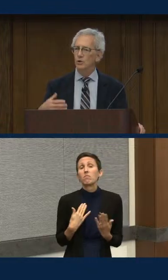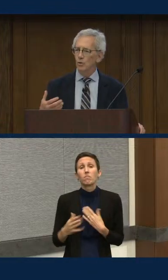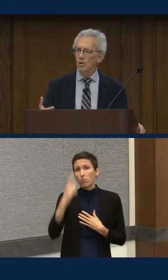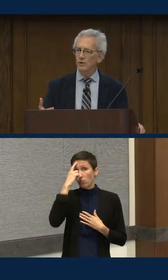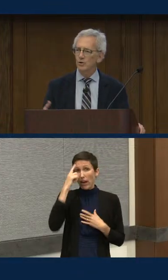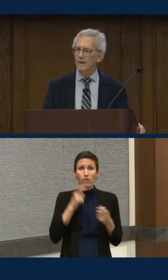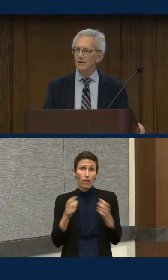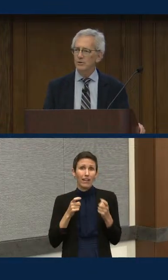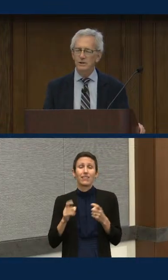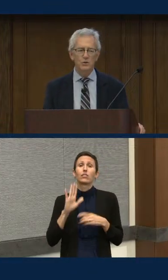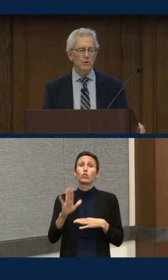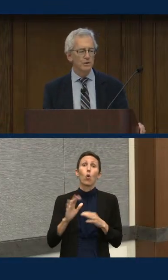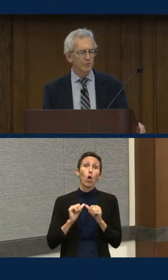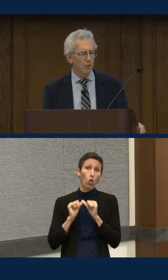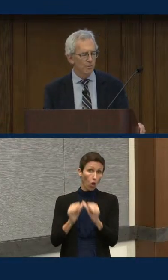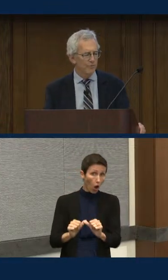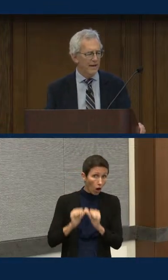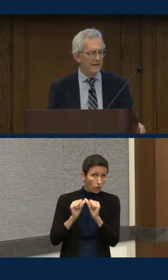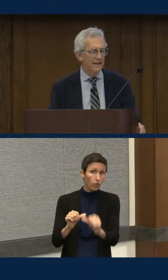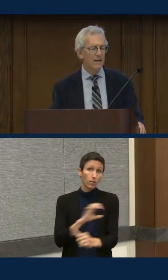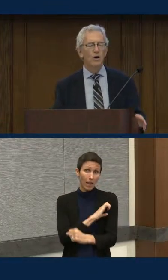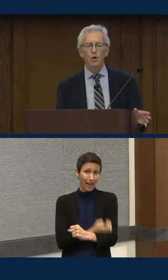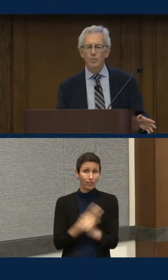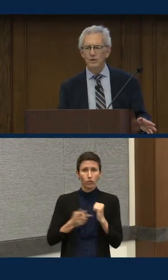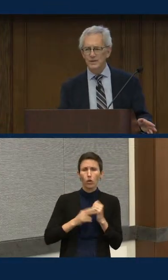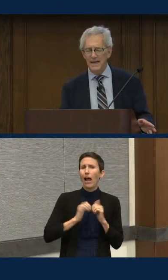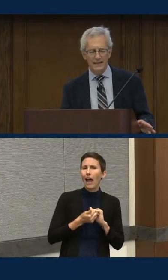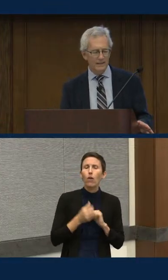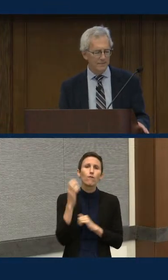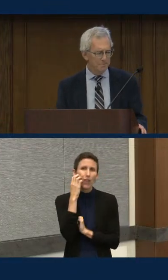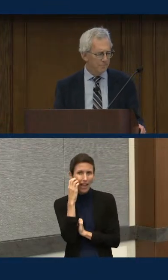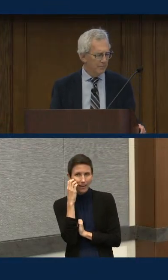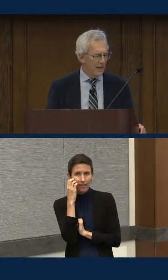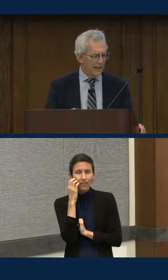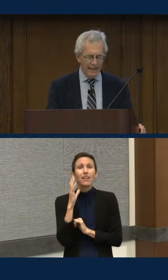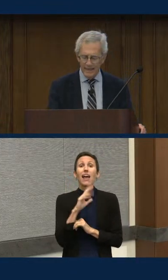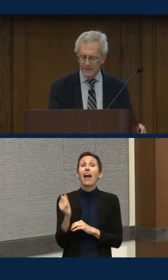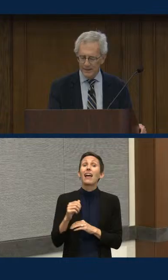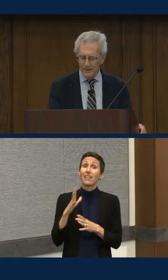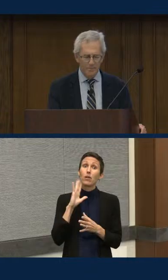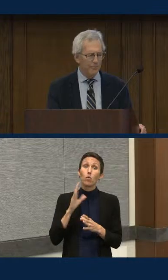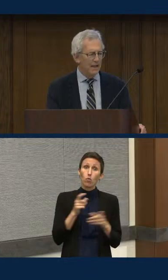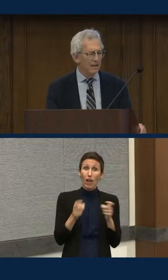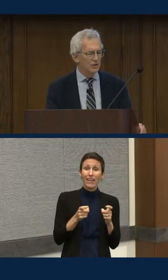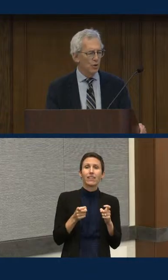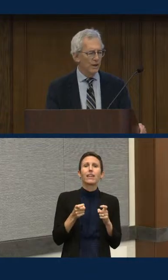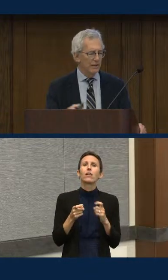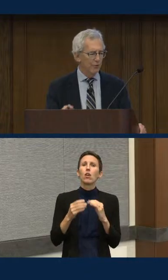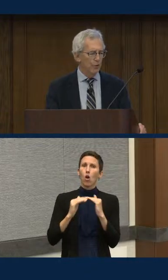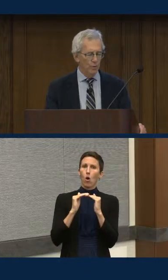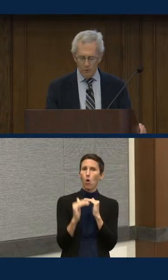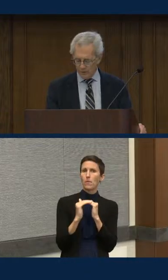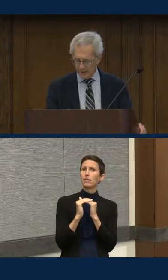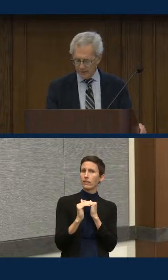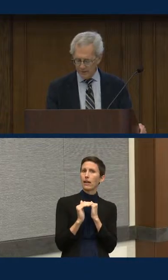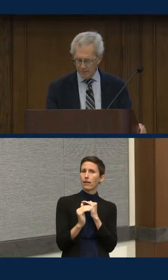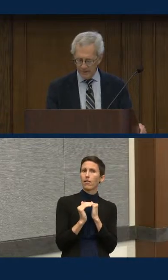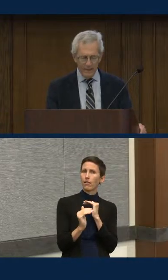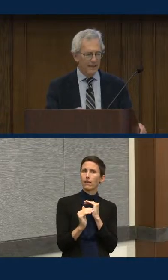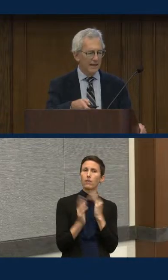wrestler and it's in the fat